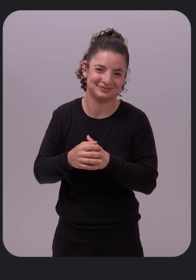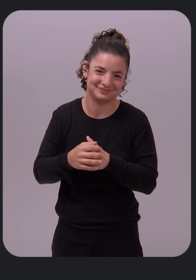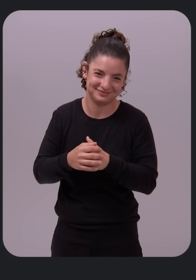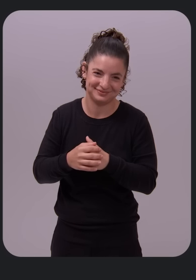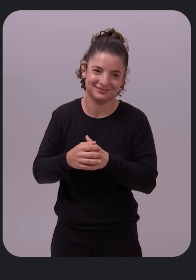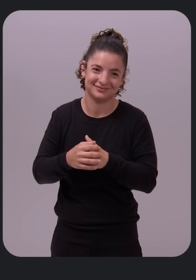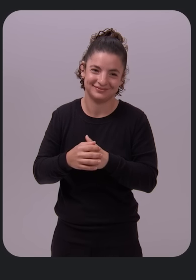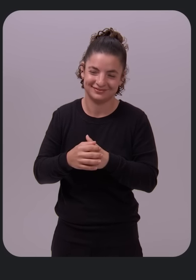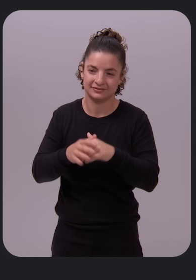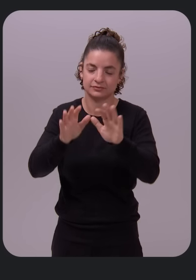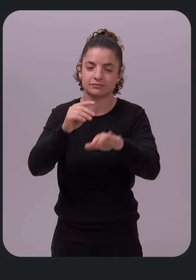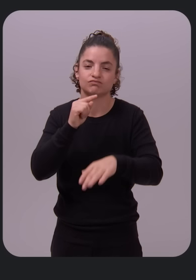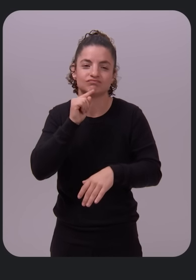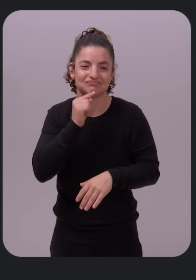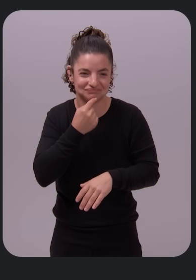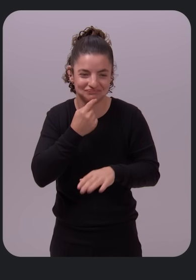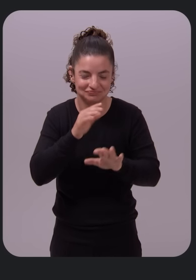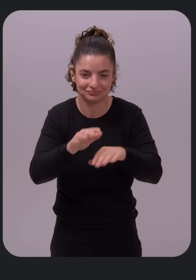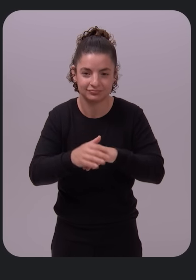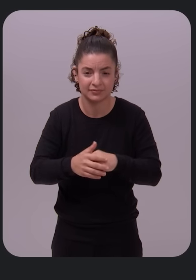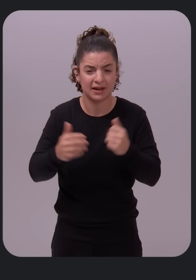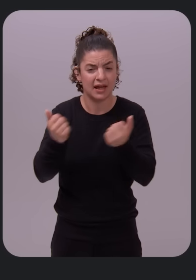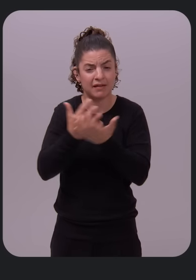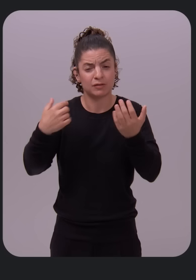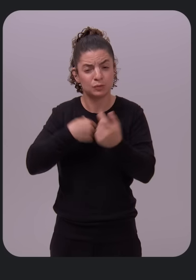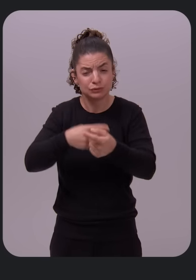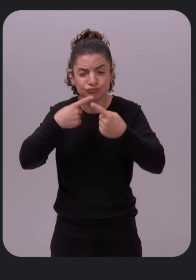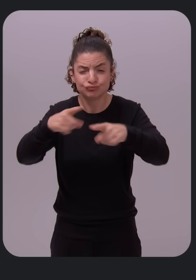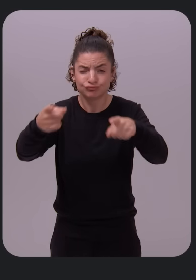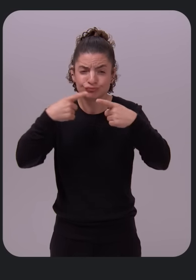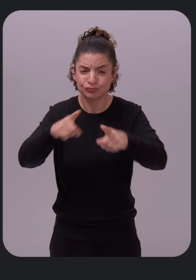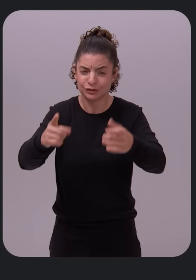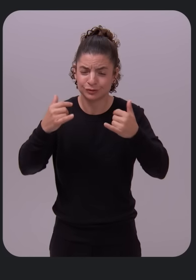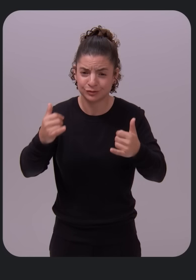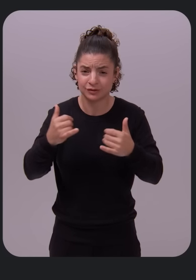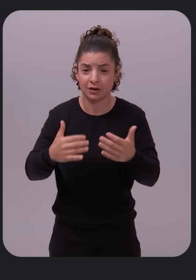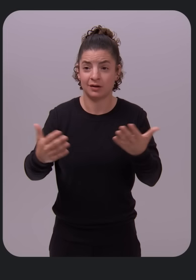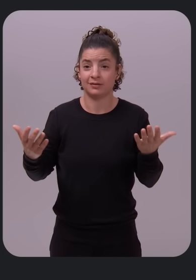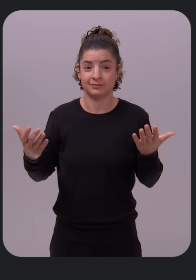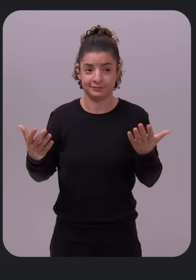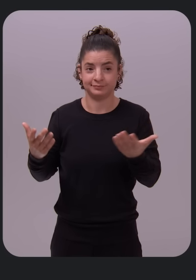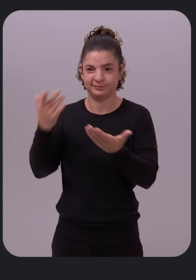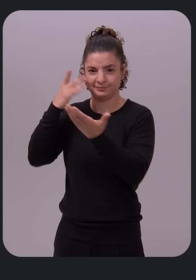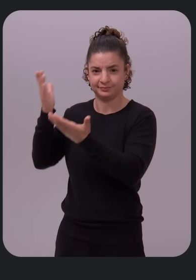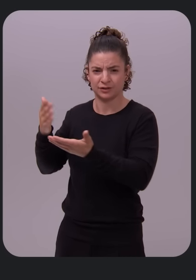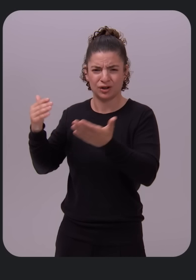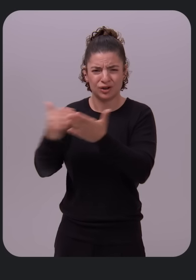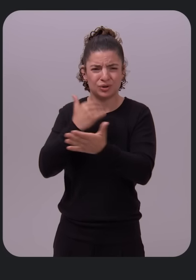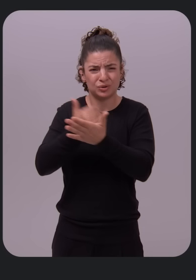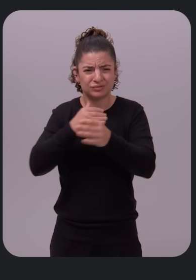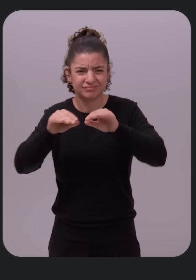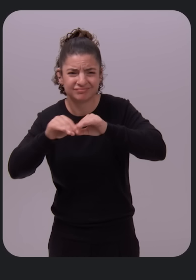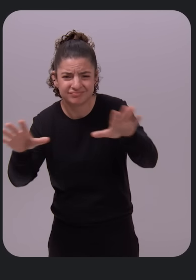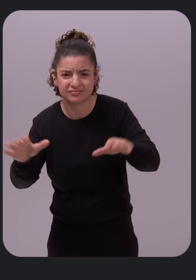On a more serious note, here's everything we've announced today, from new launches and product expansions,